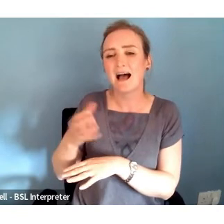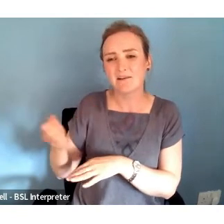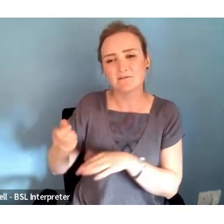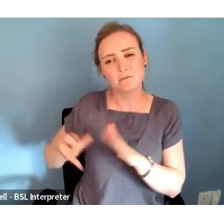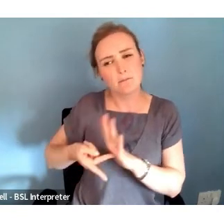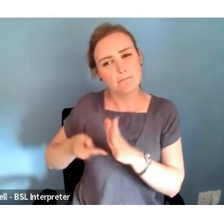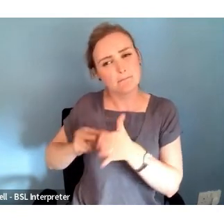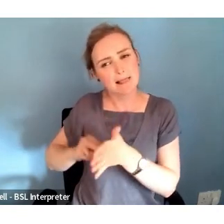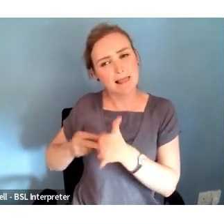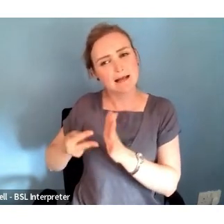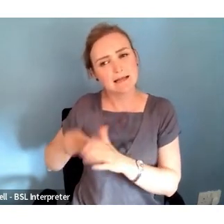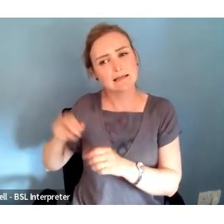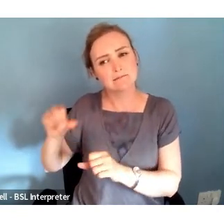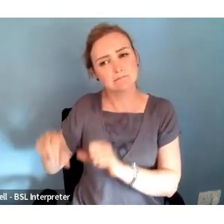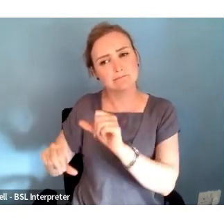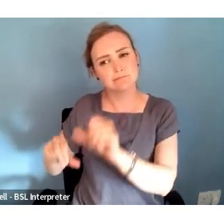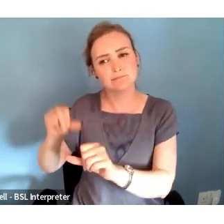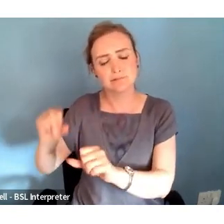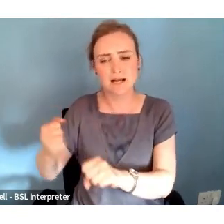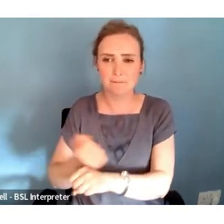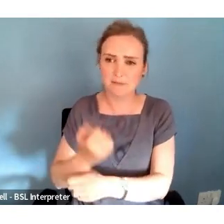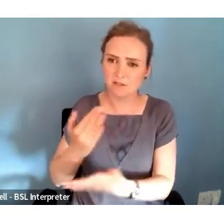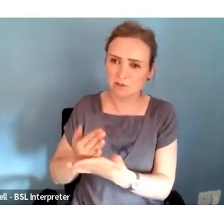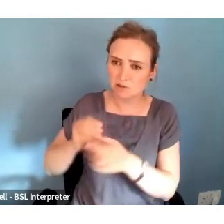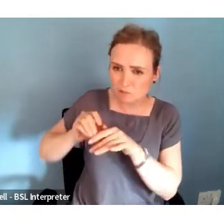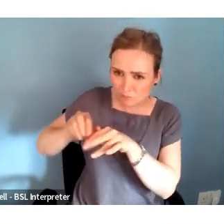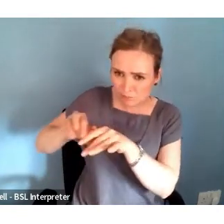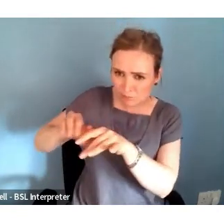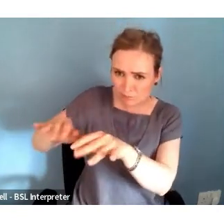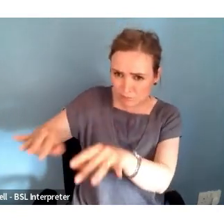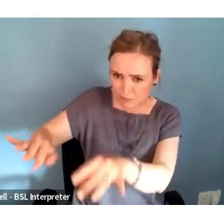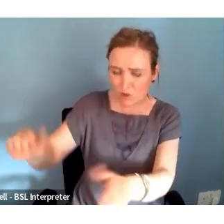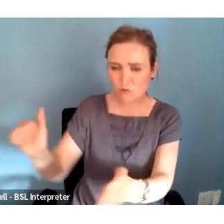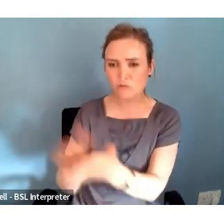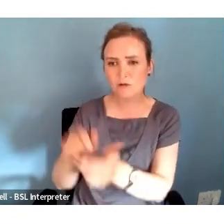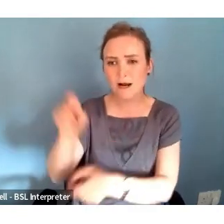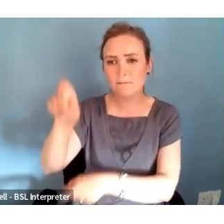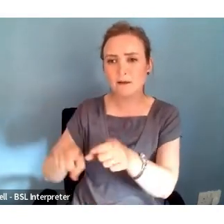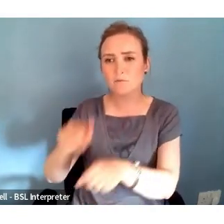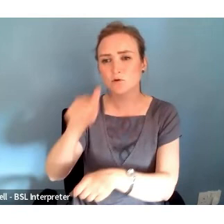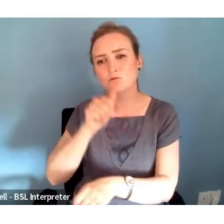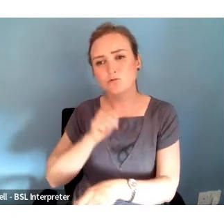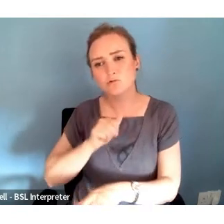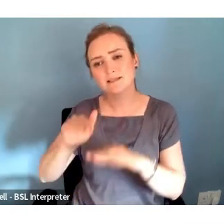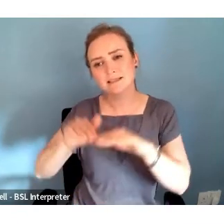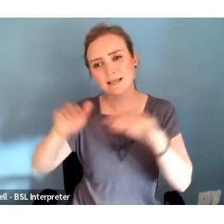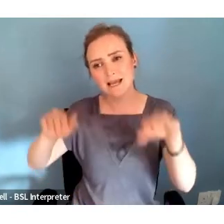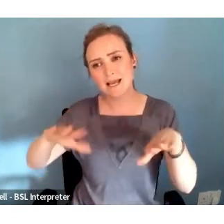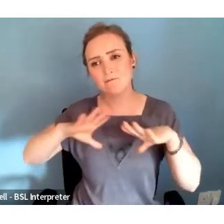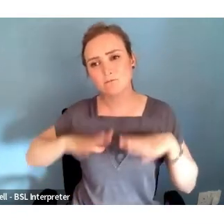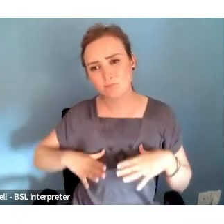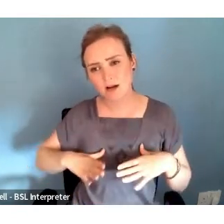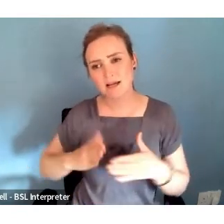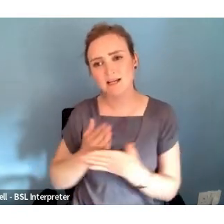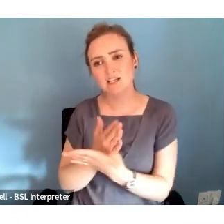that it gets out to the right people , by using Evenbreak, sharing with the people in our network,